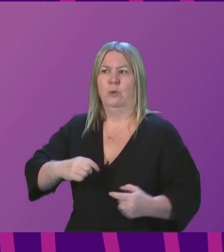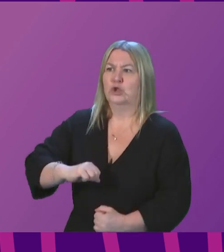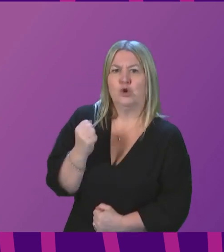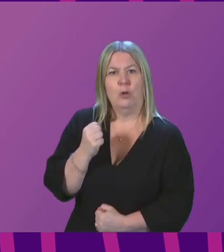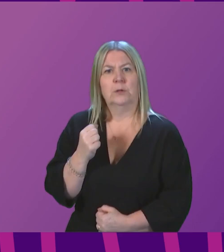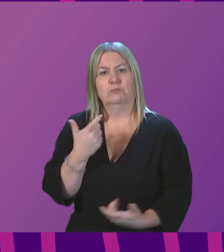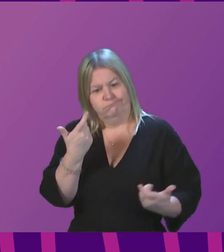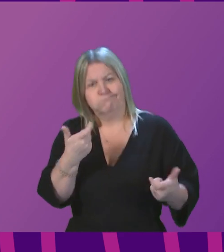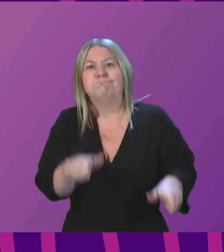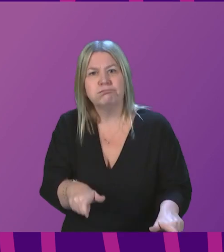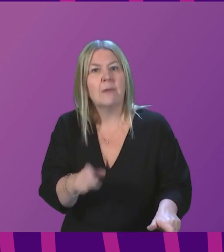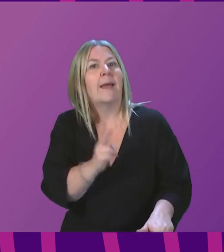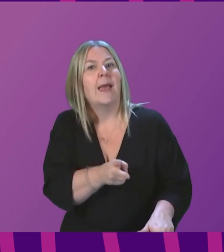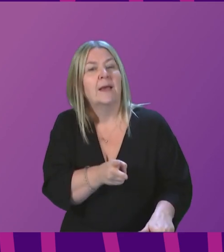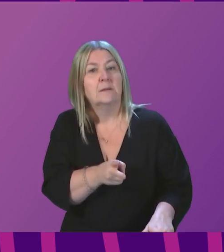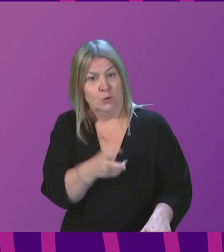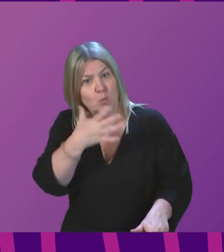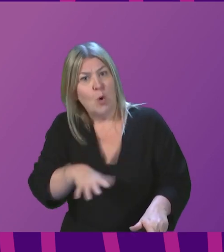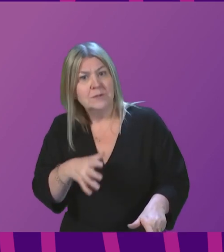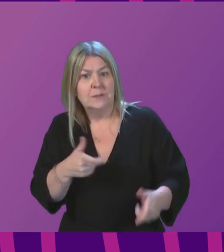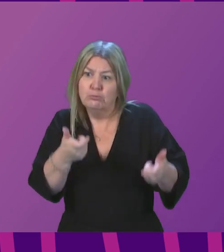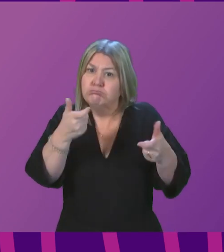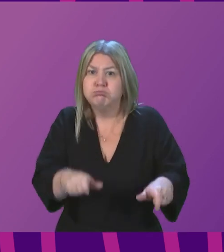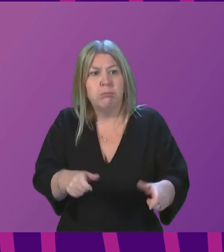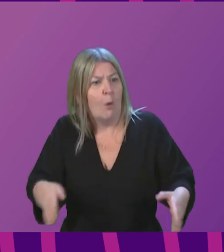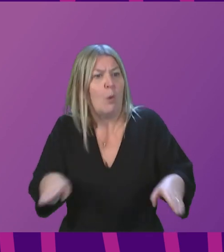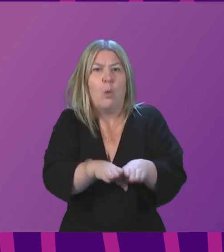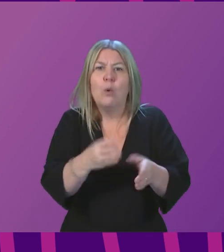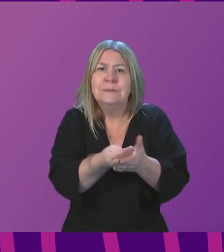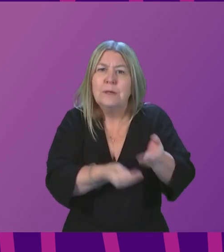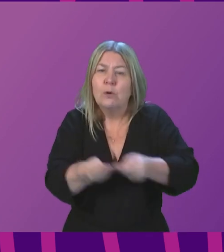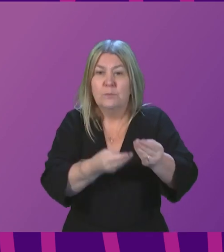She wanted to close down the economy, no matter the impact that that would have on Scottish